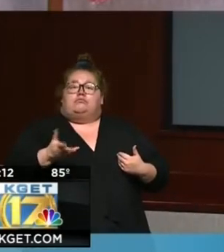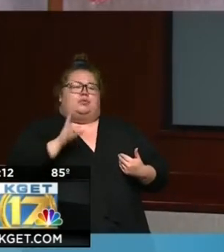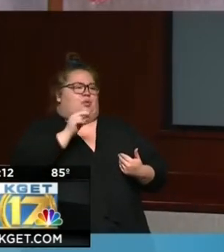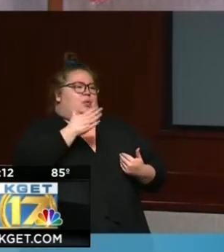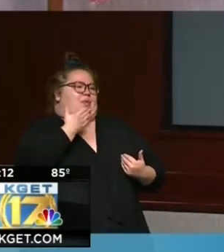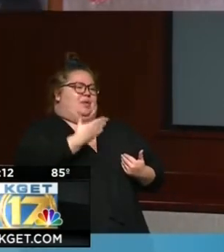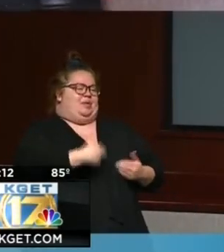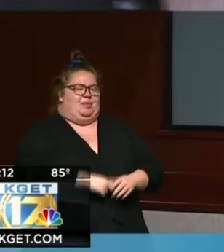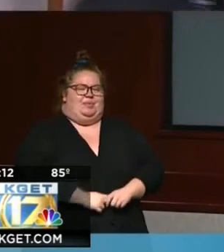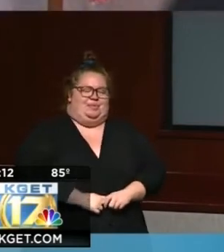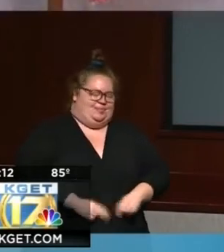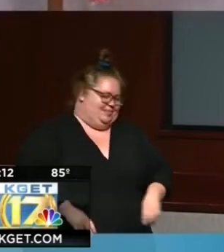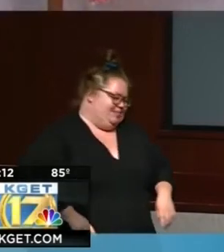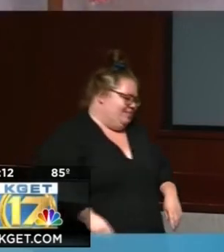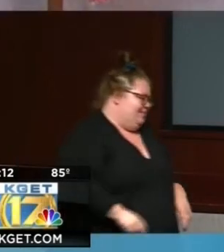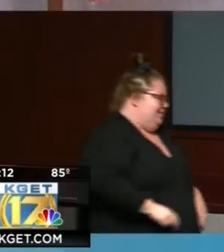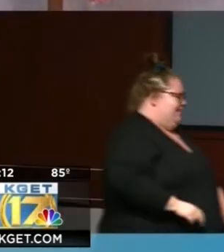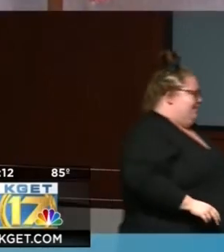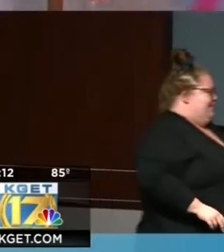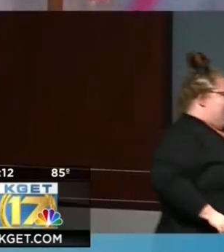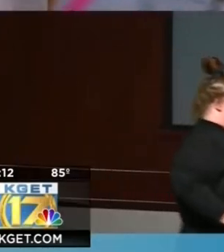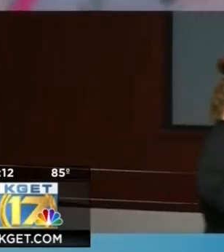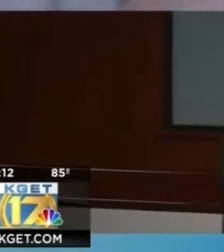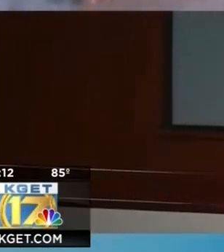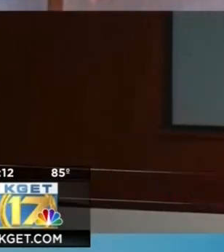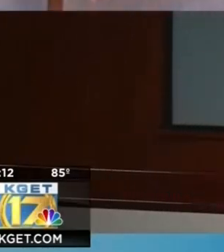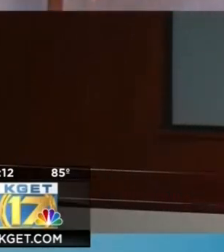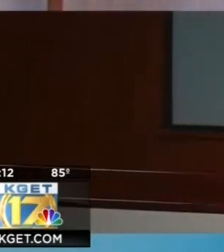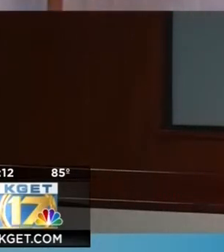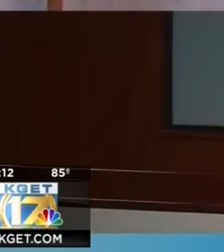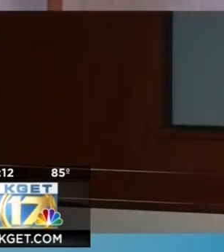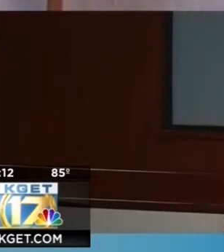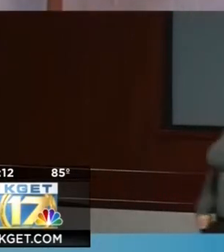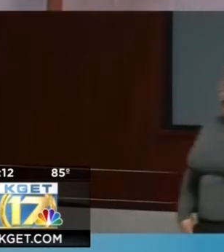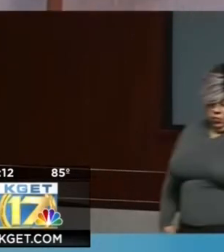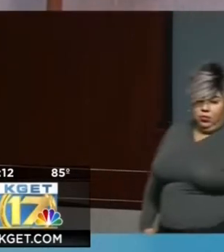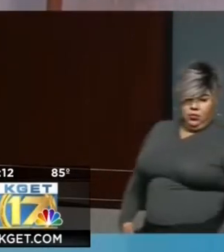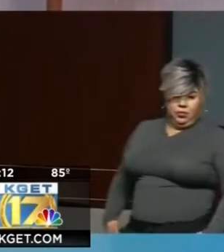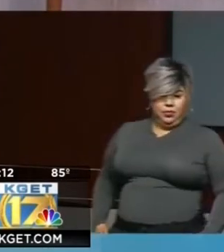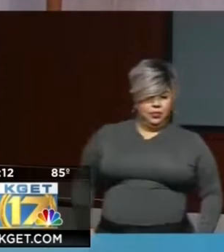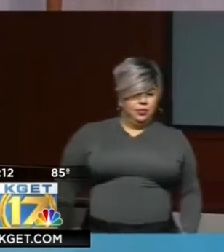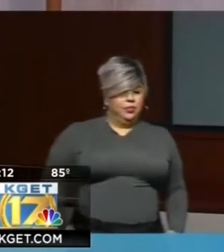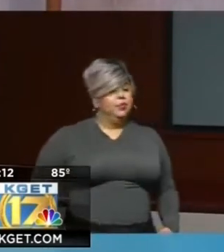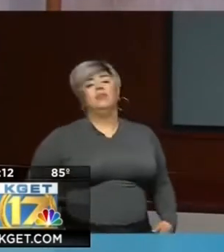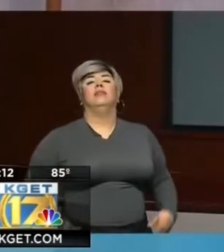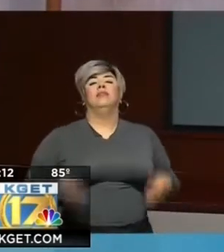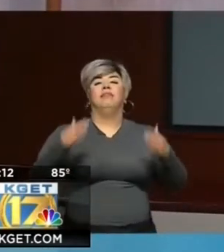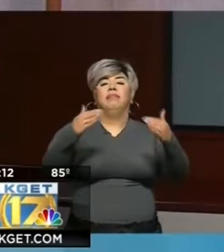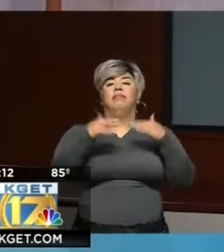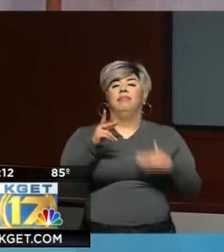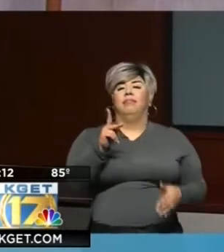THROUGH. ANY OTHER QUESTIONS? Reporter: NO I AM GOOD.